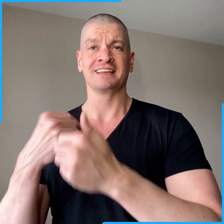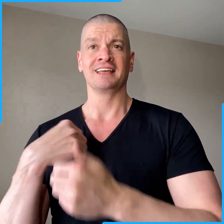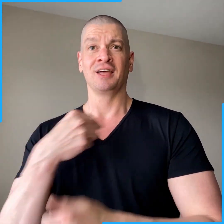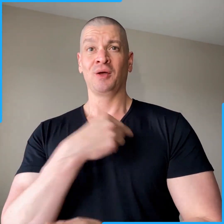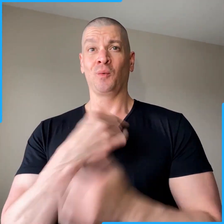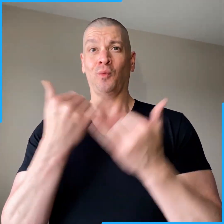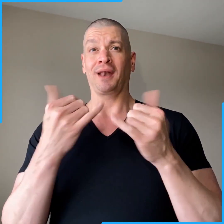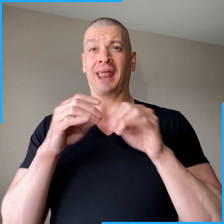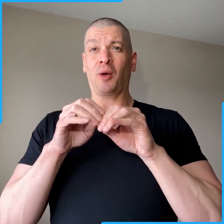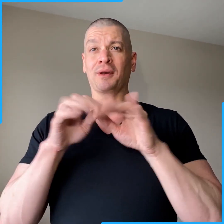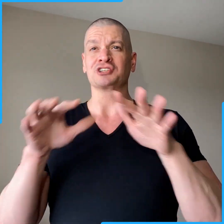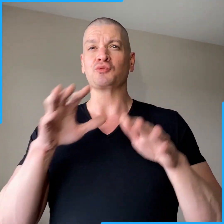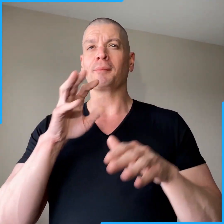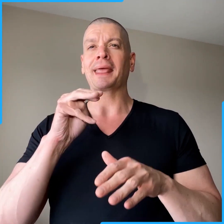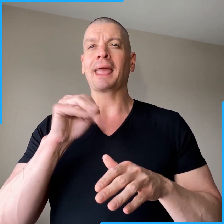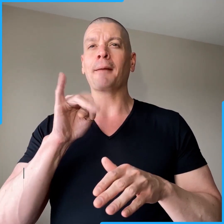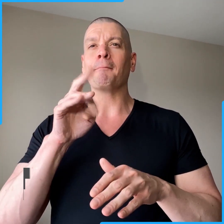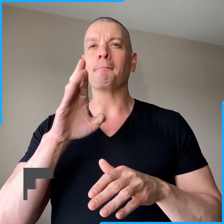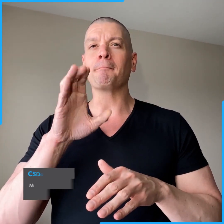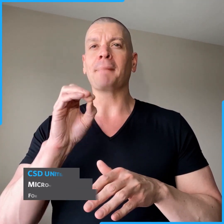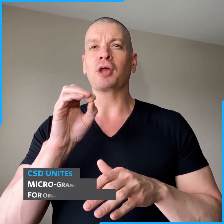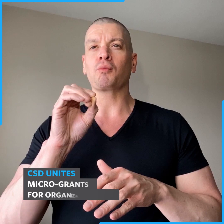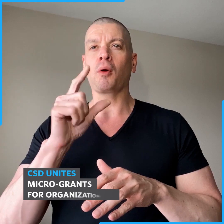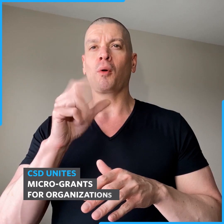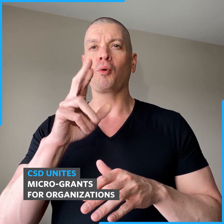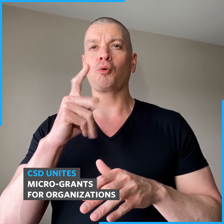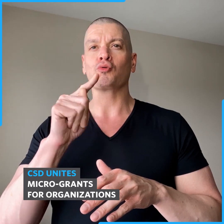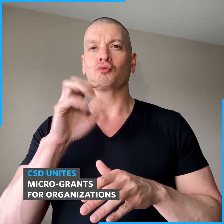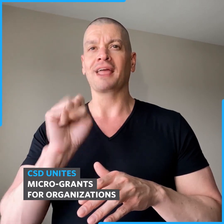We are now distributing micro-grants